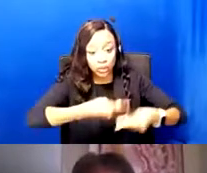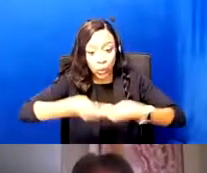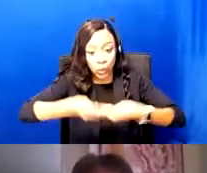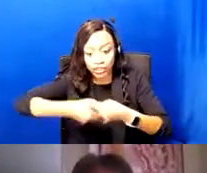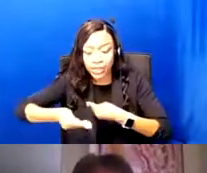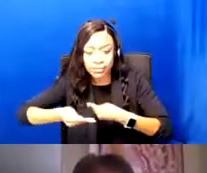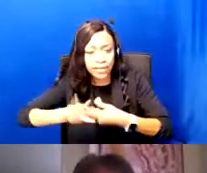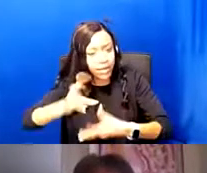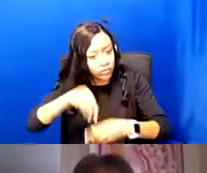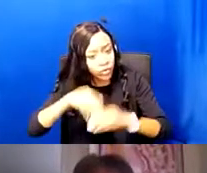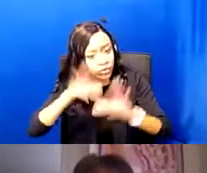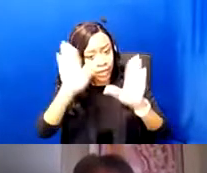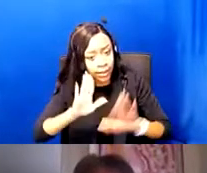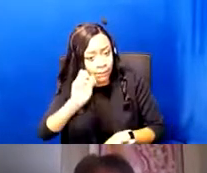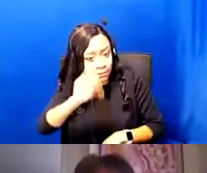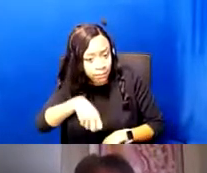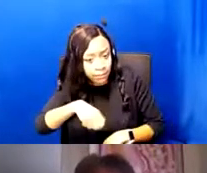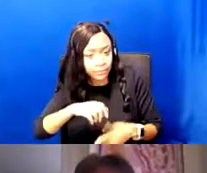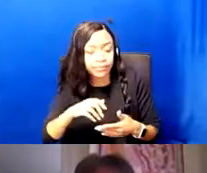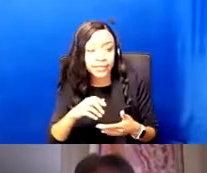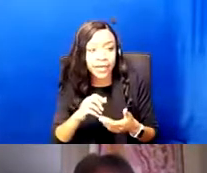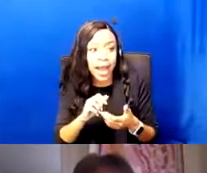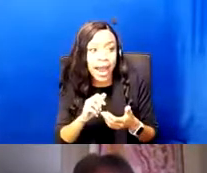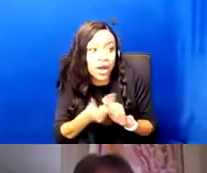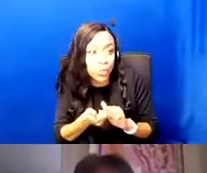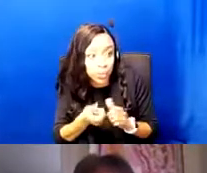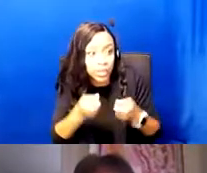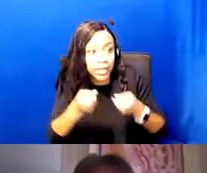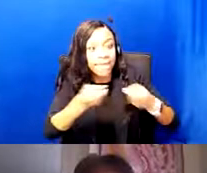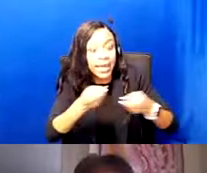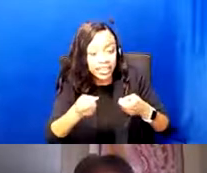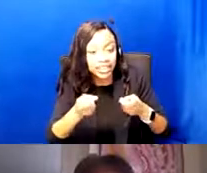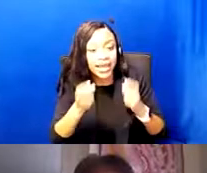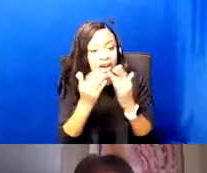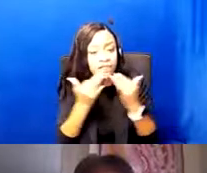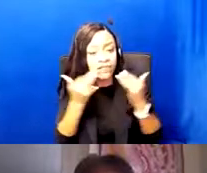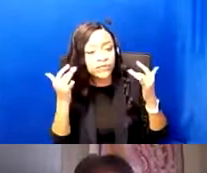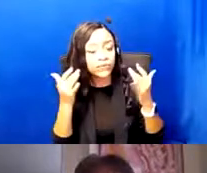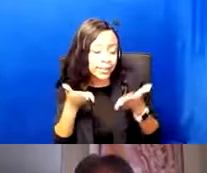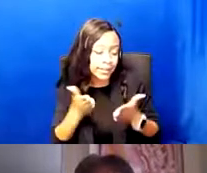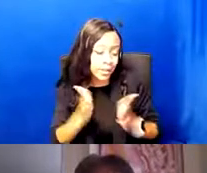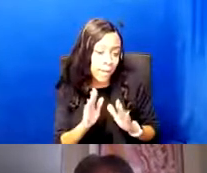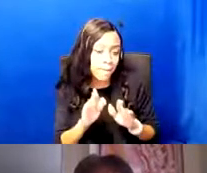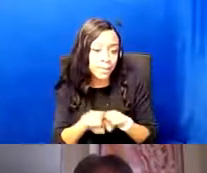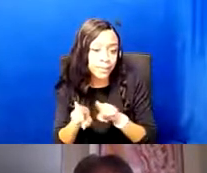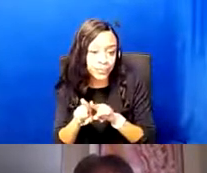or be dealt with in a climate friendly way. But we are also encountering a very rich